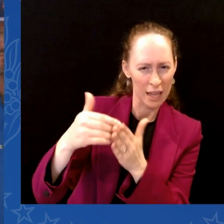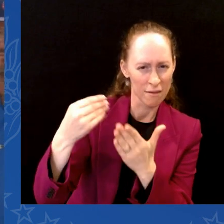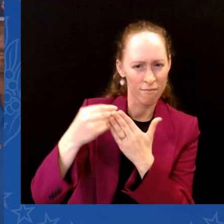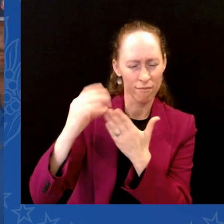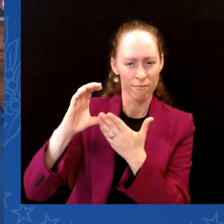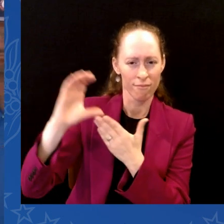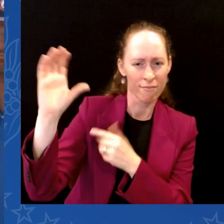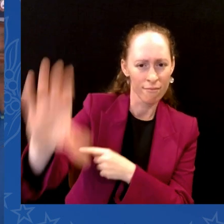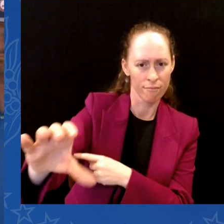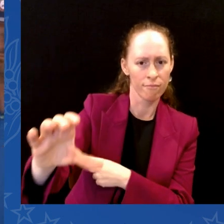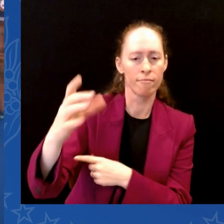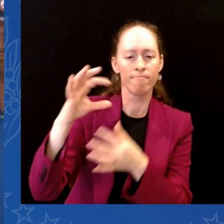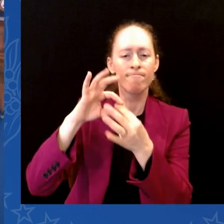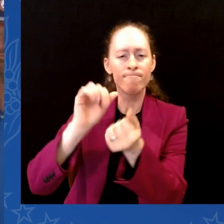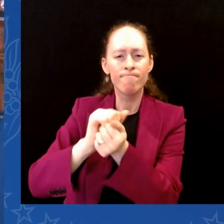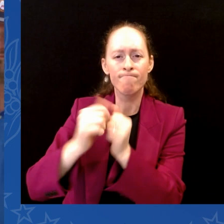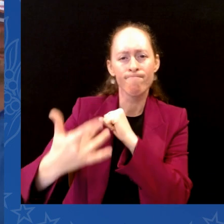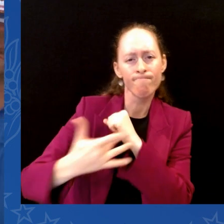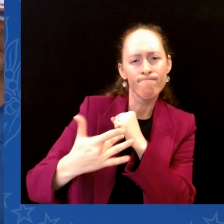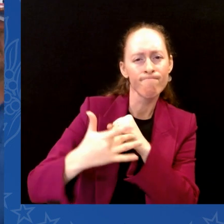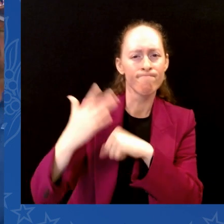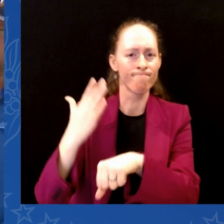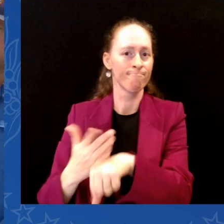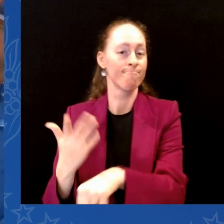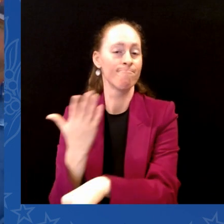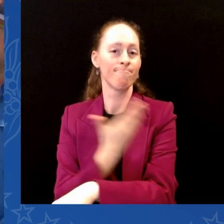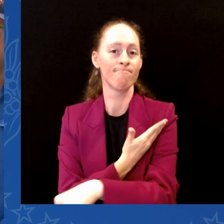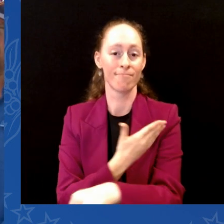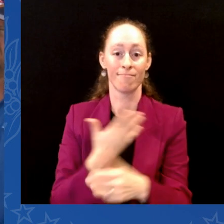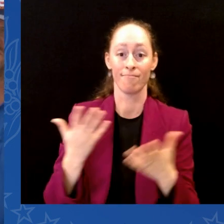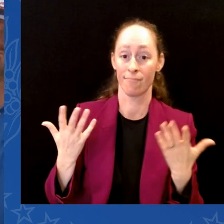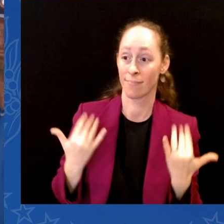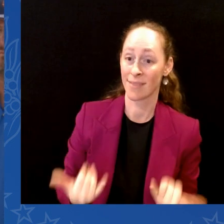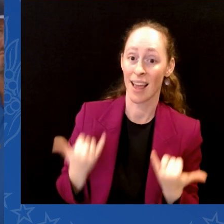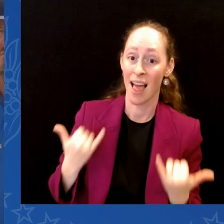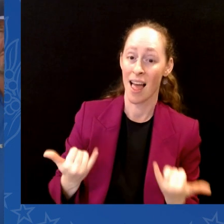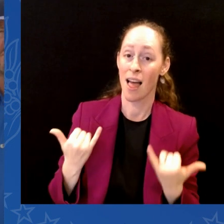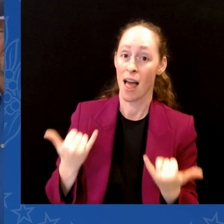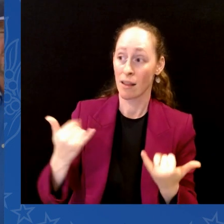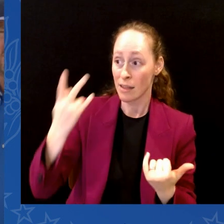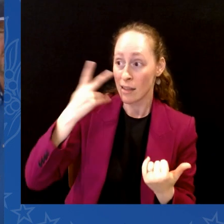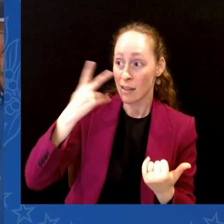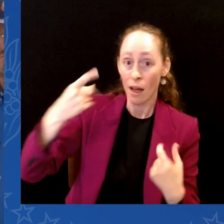the power is being restored quicker in Florida today than it's ever been restored when it's gone out.